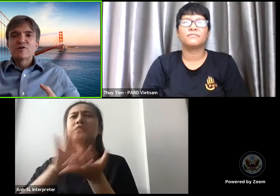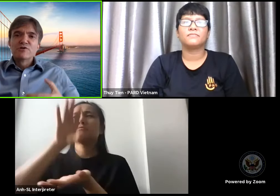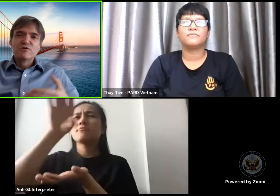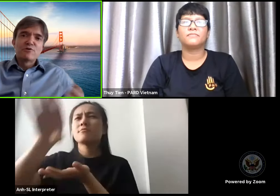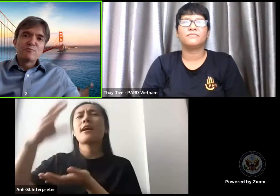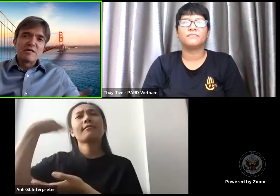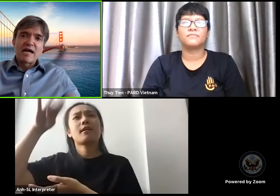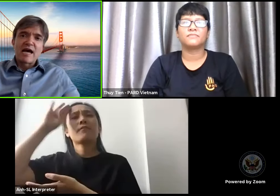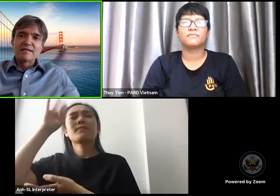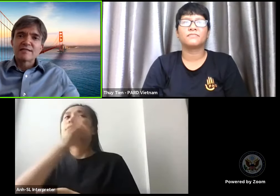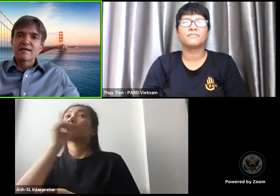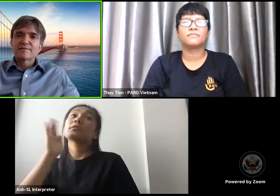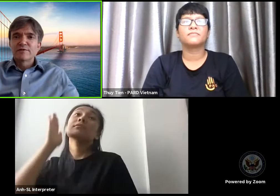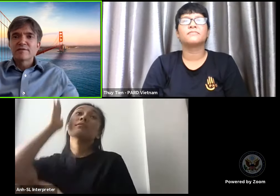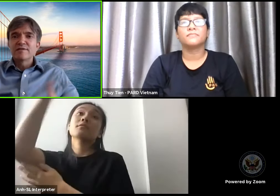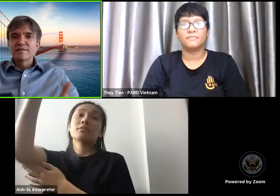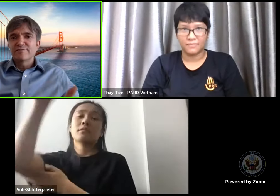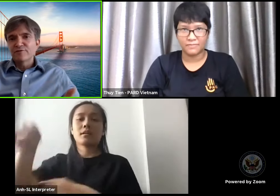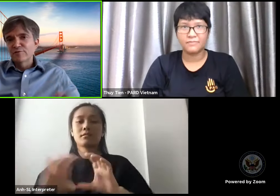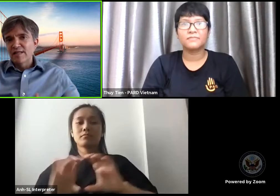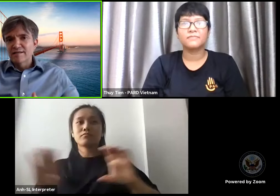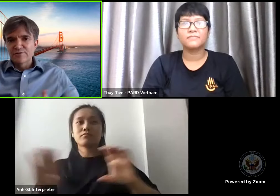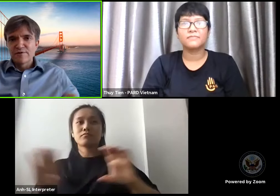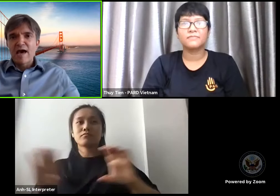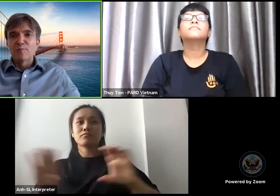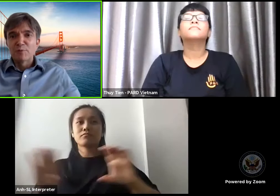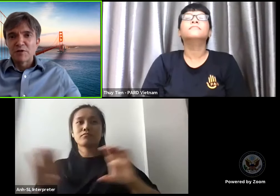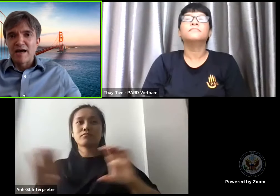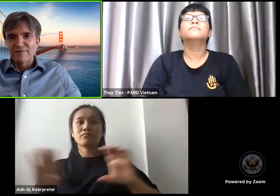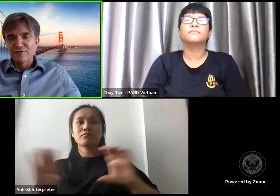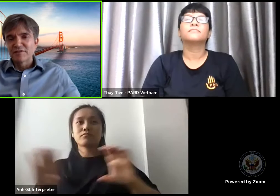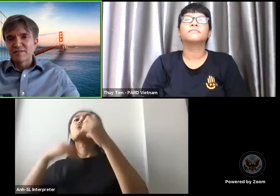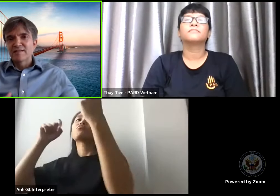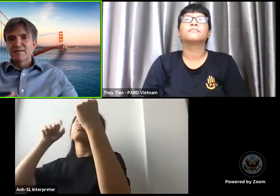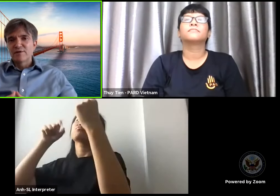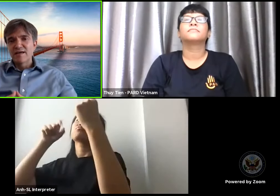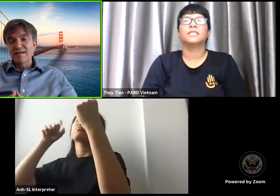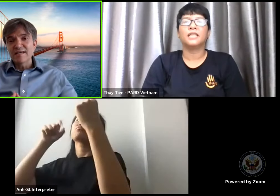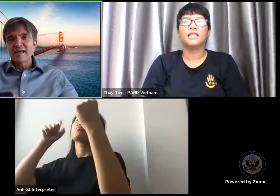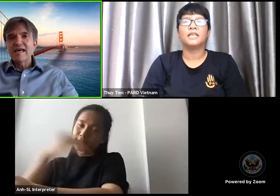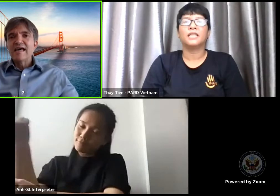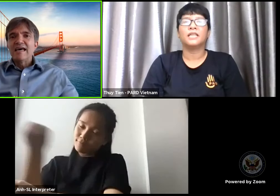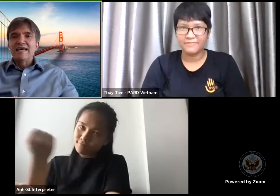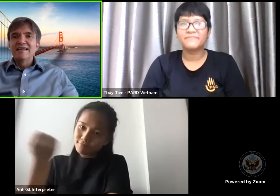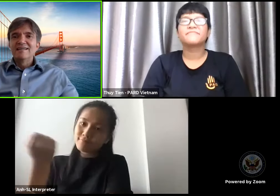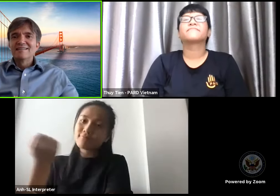so you can be in contact with Tien if you would like to help her effort in any way, and